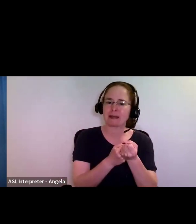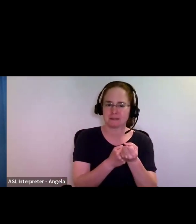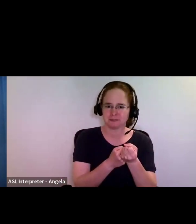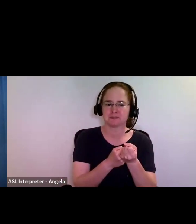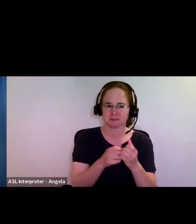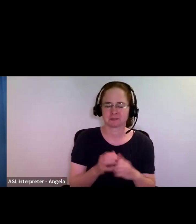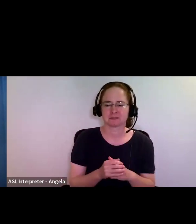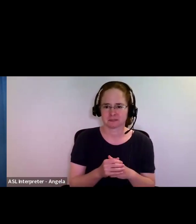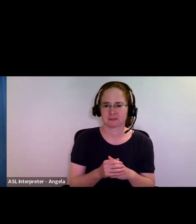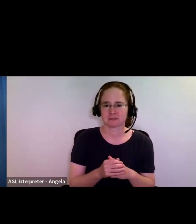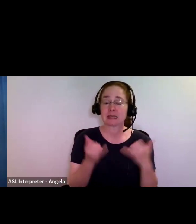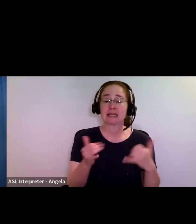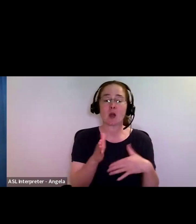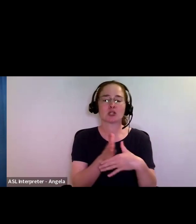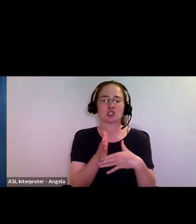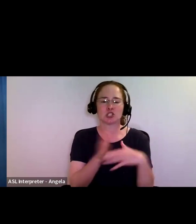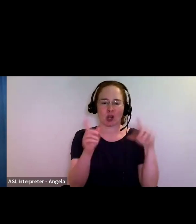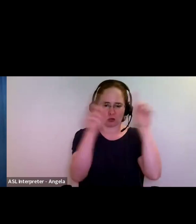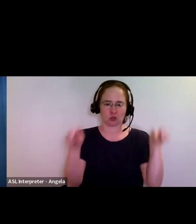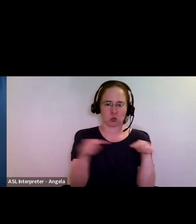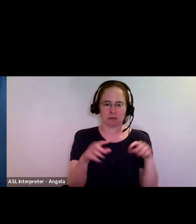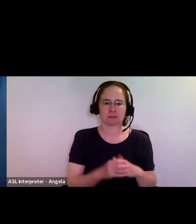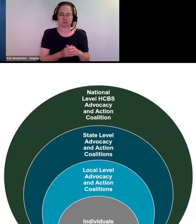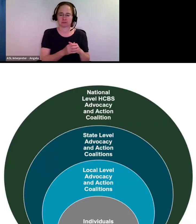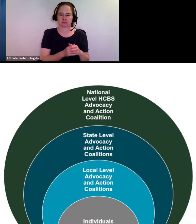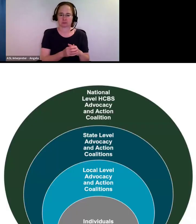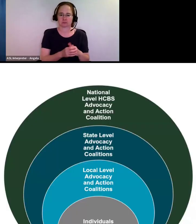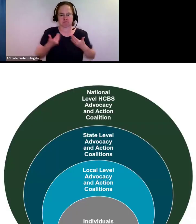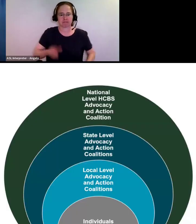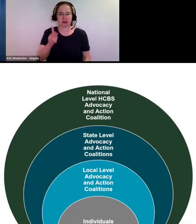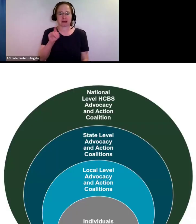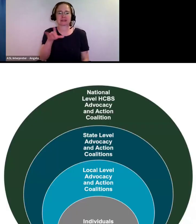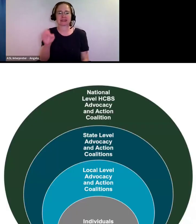I'm going to share my screen, folks. This is Kate. Back to